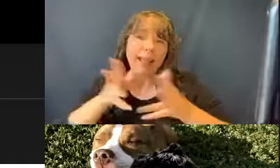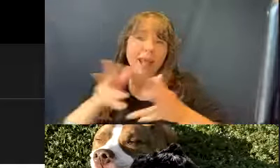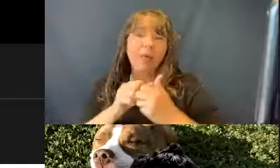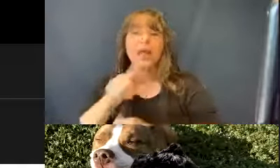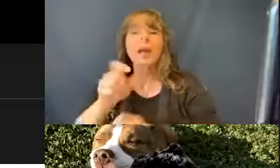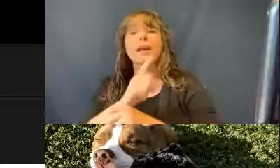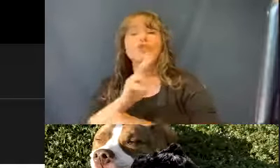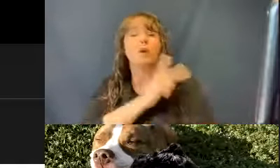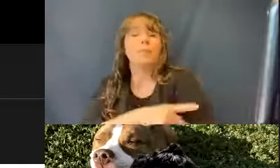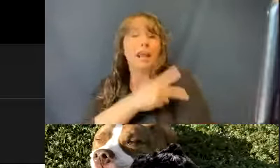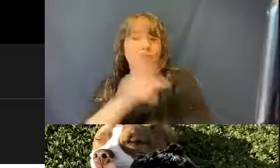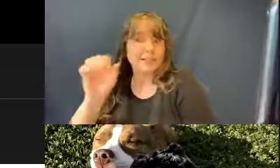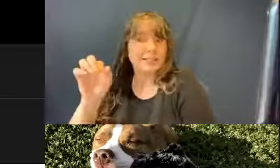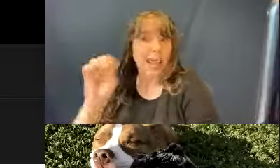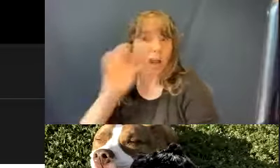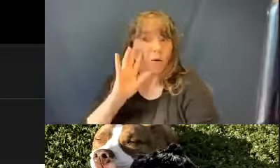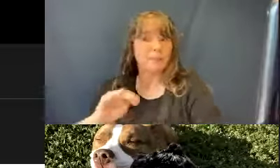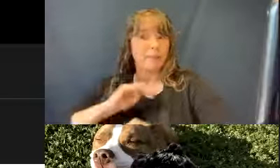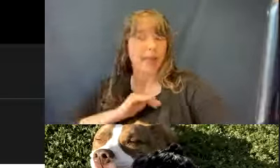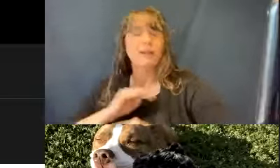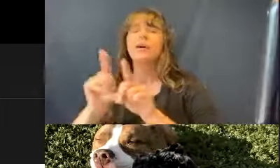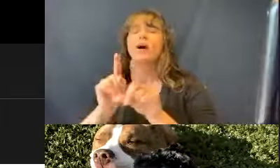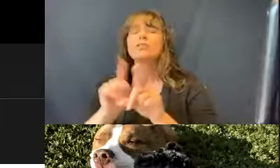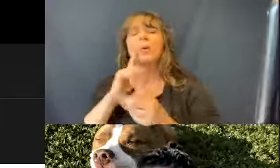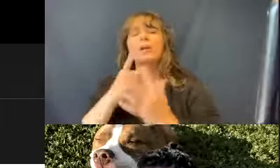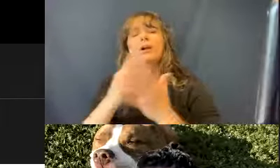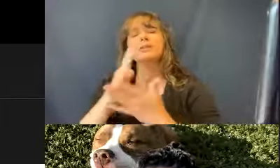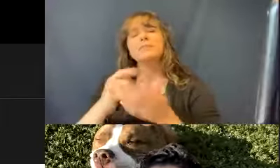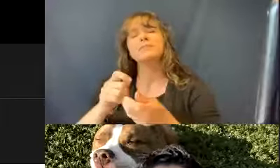care is being met, and then we'll get into some specifics about the deaf and hard of